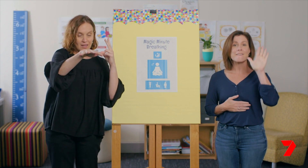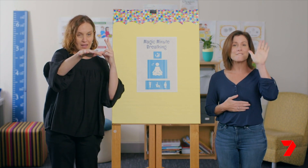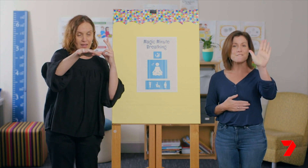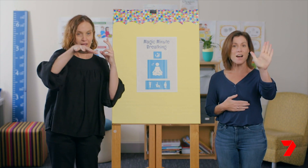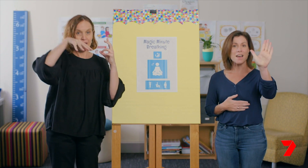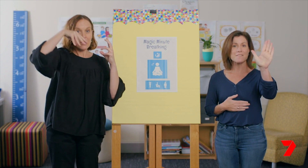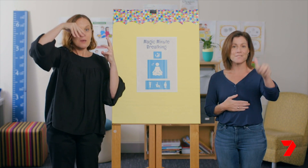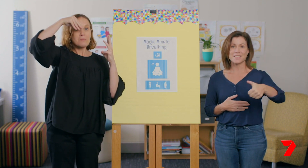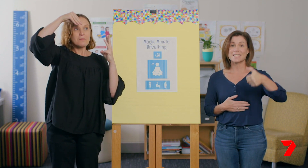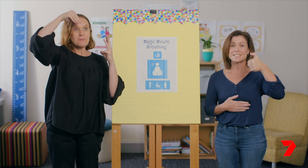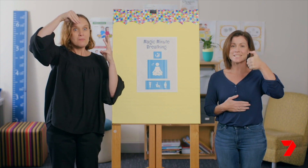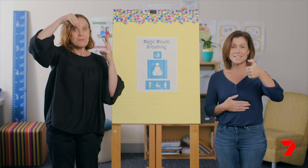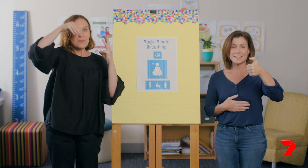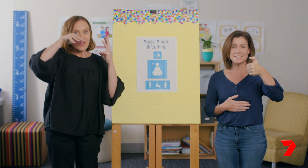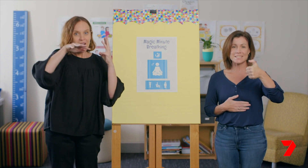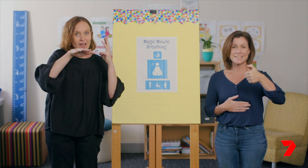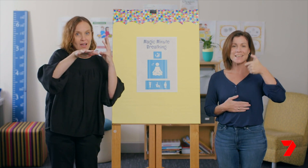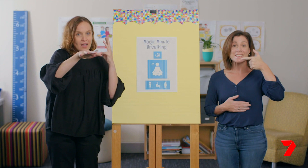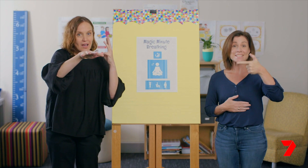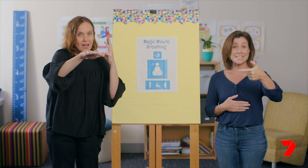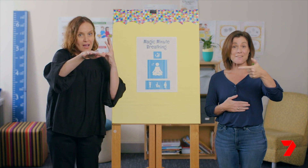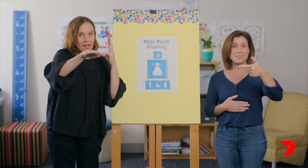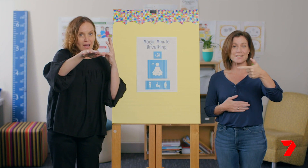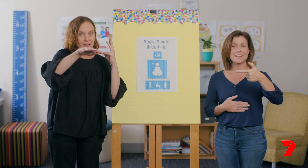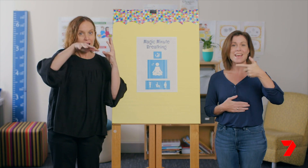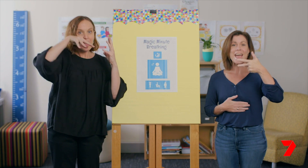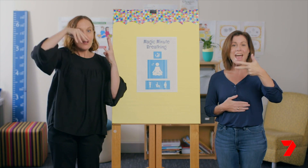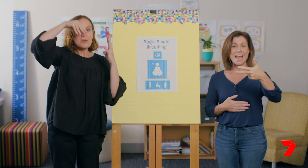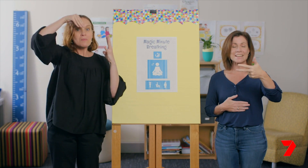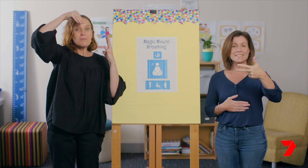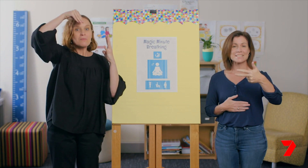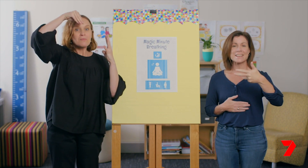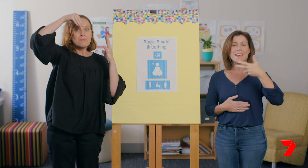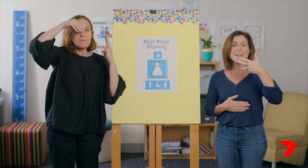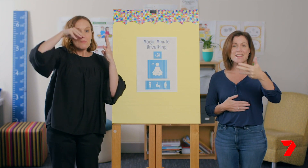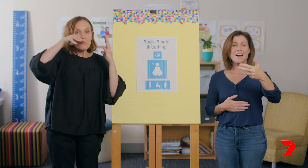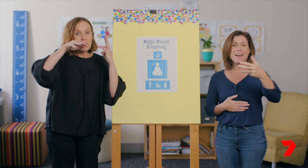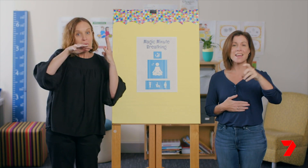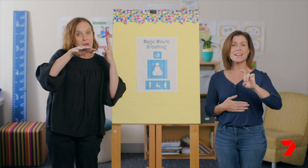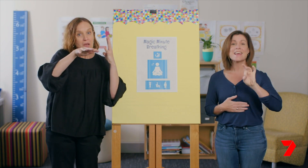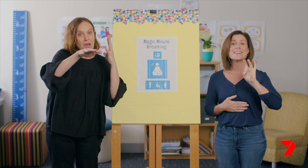five, six, seven, eight, nine,